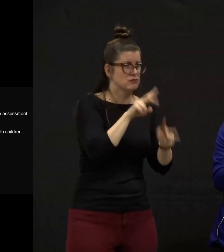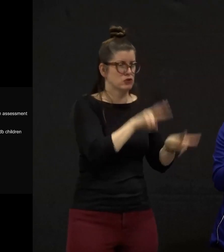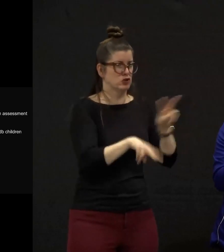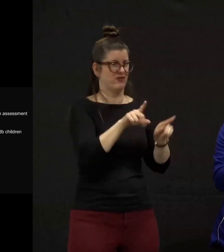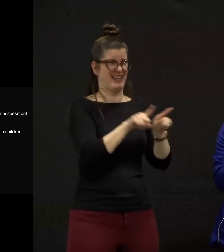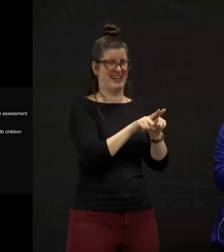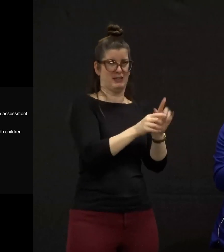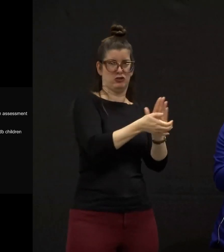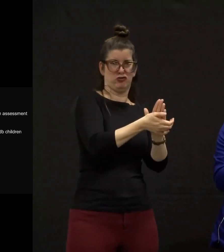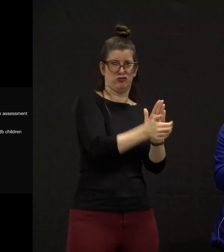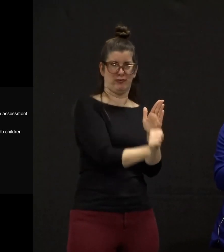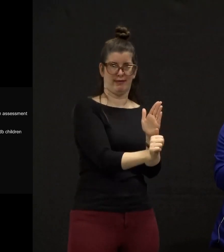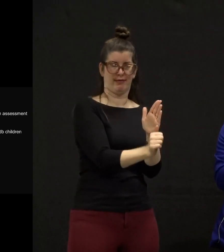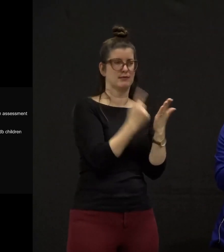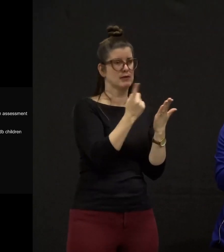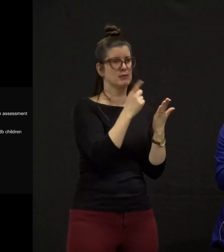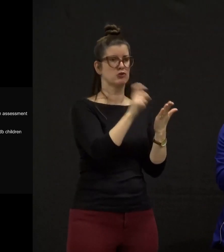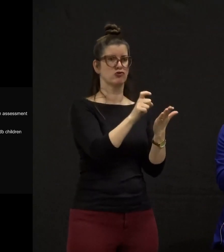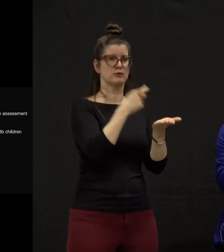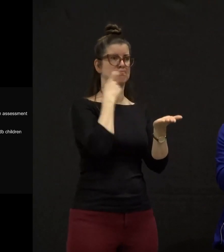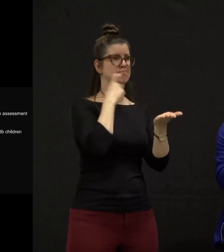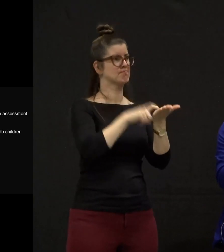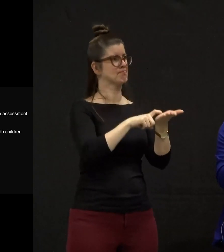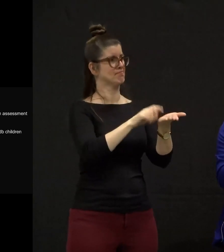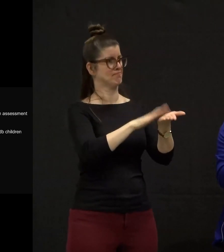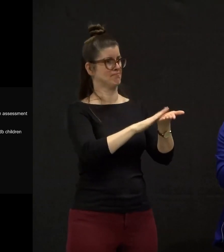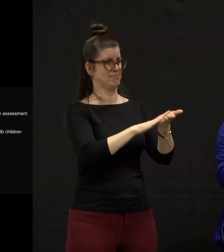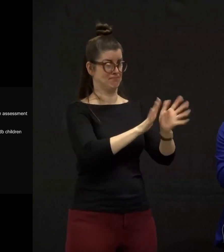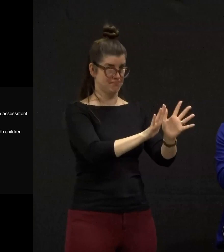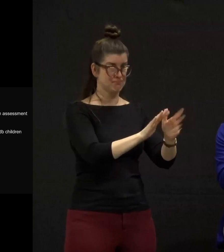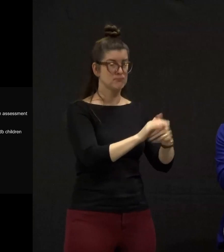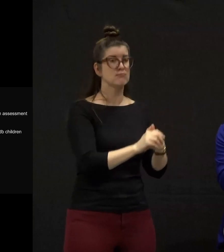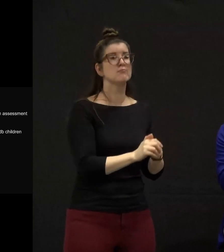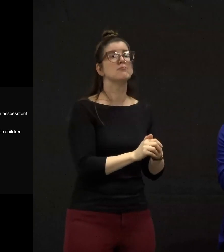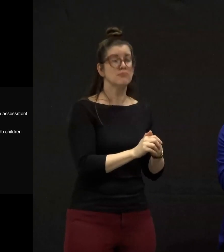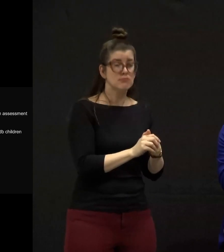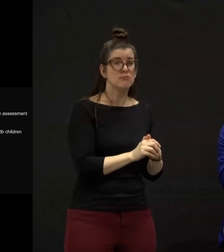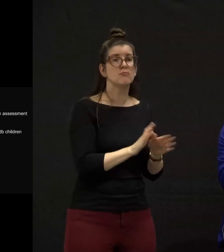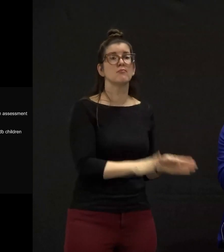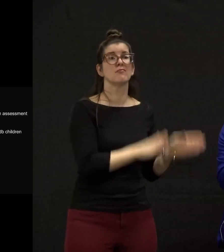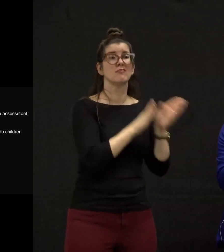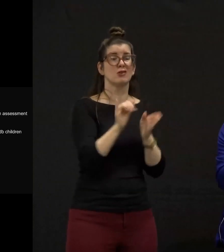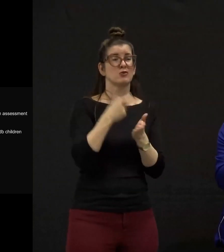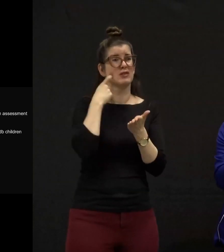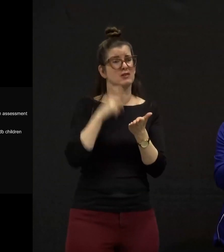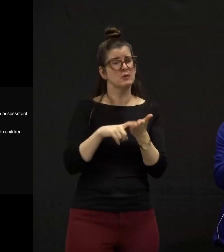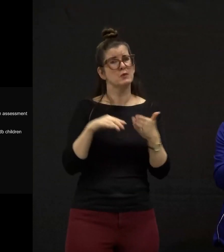as something that is to be acknowledged. We also acknowledge how vulnerable these families are